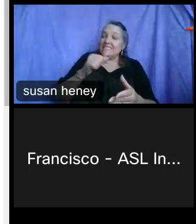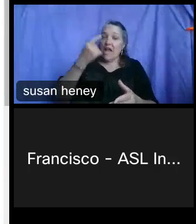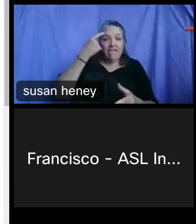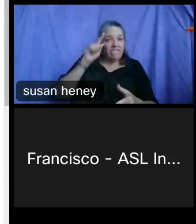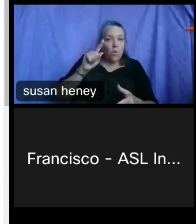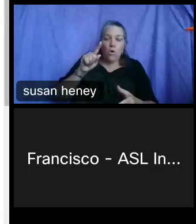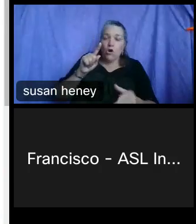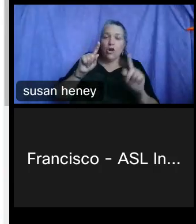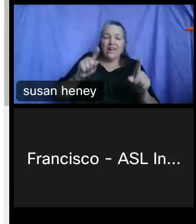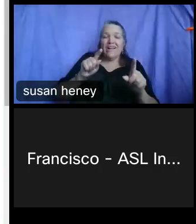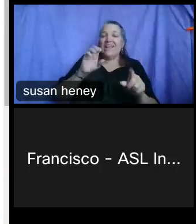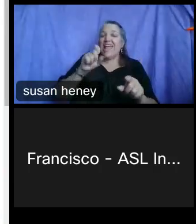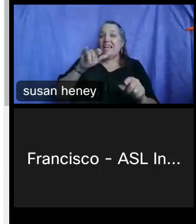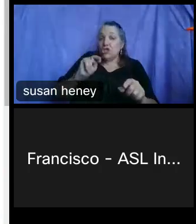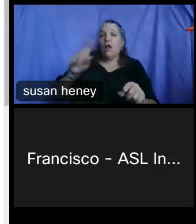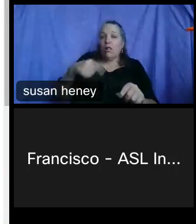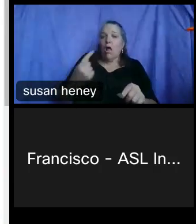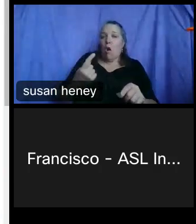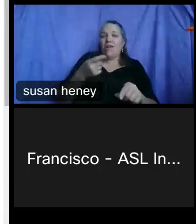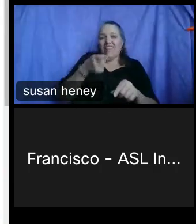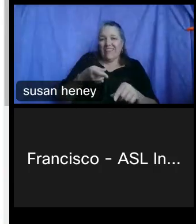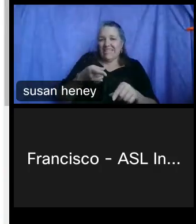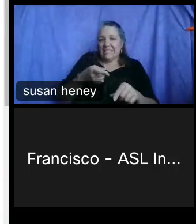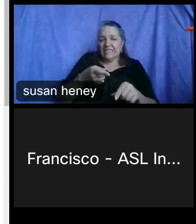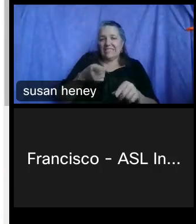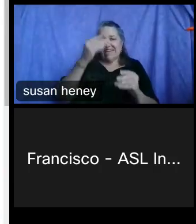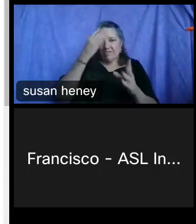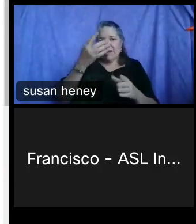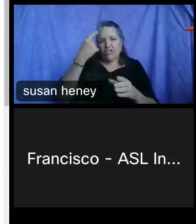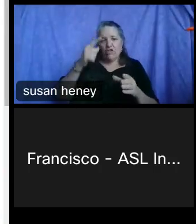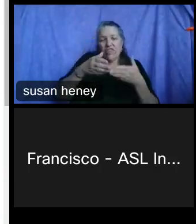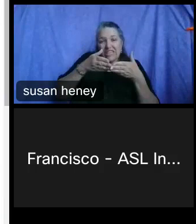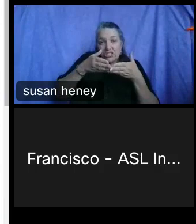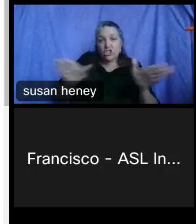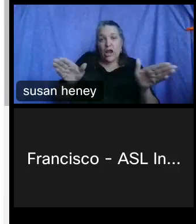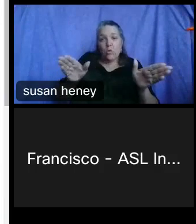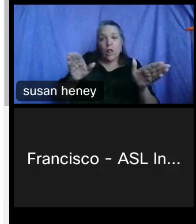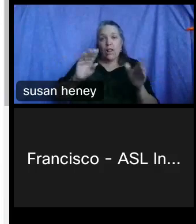population. This is population this is information for the general population, but this information